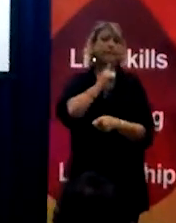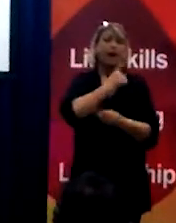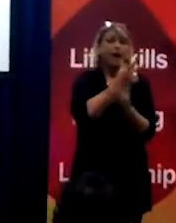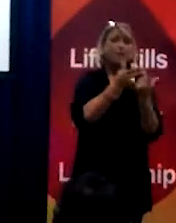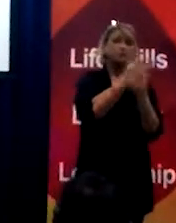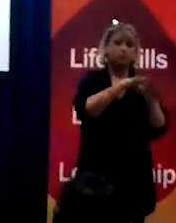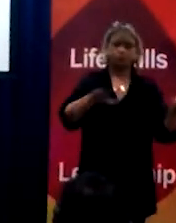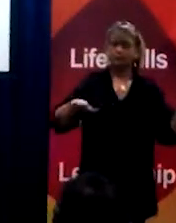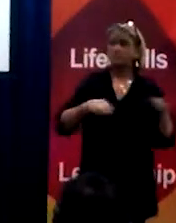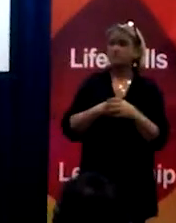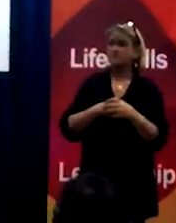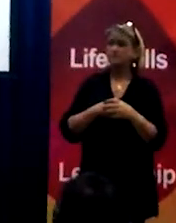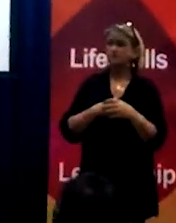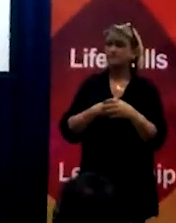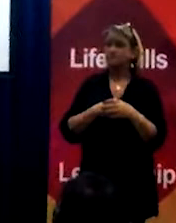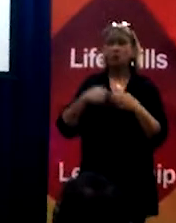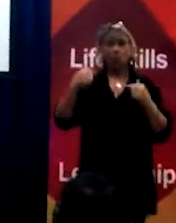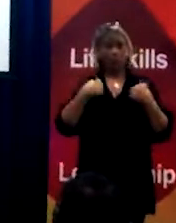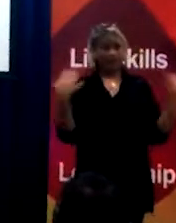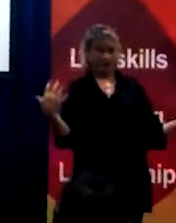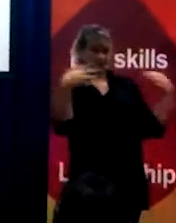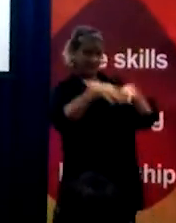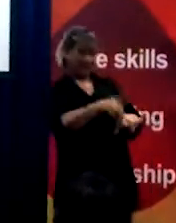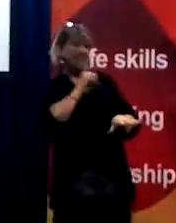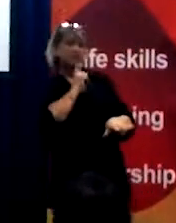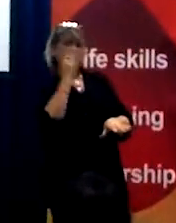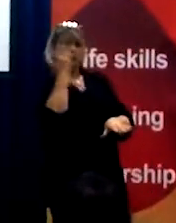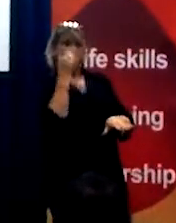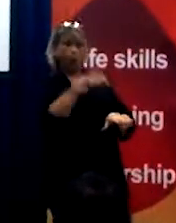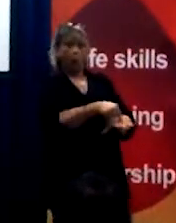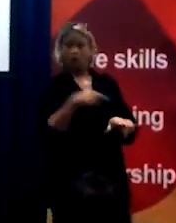We are on the same site as a mainstream school, the Hearing school, so they join them.